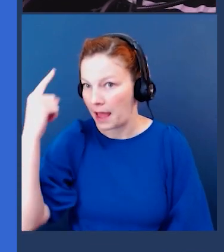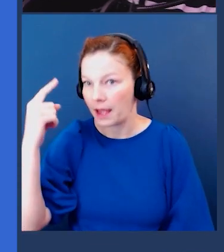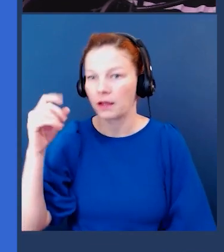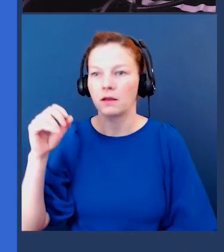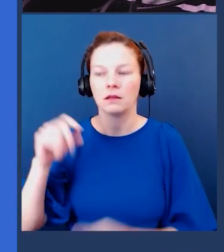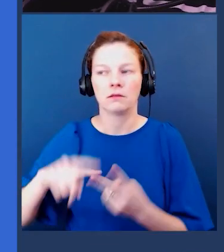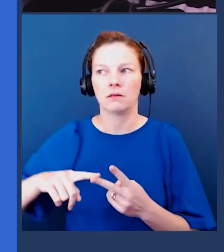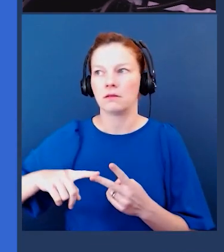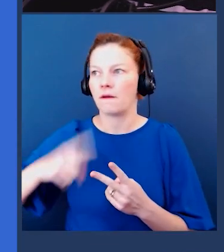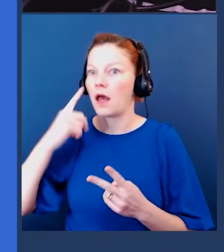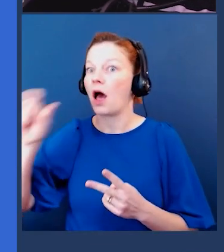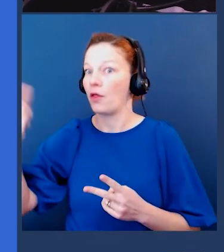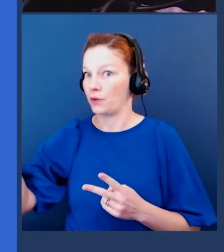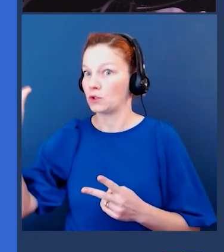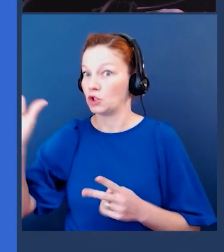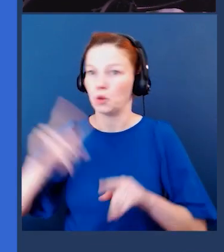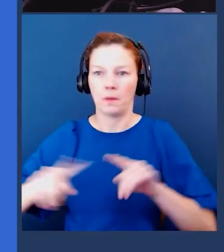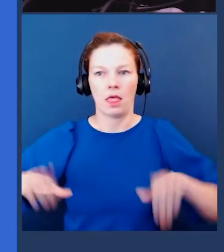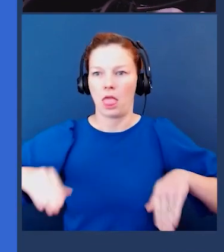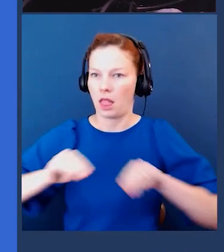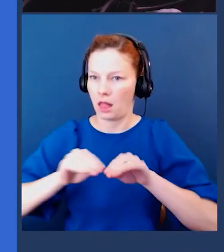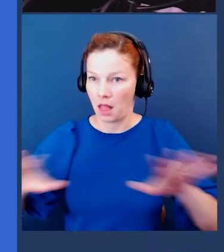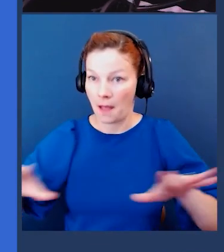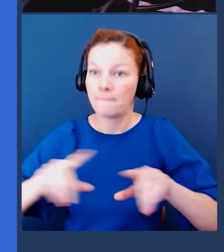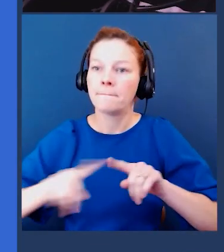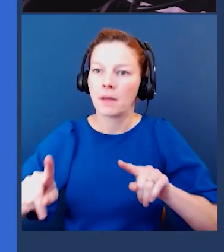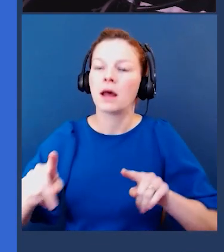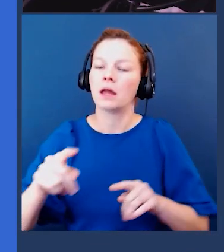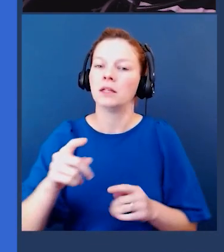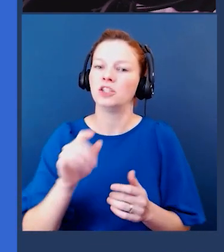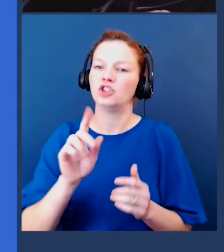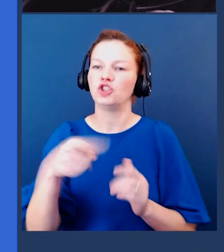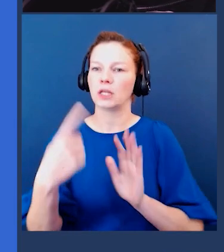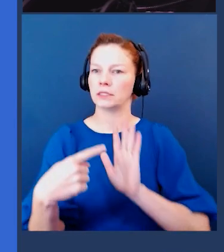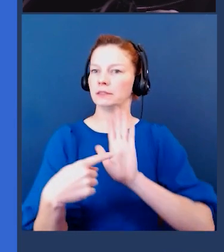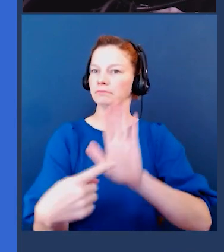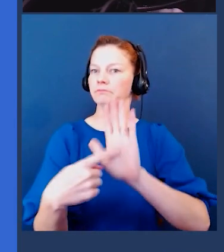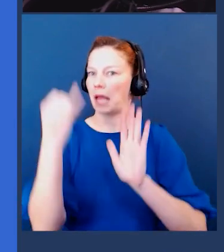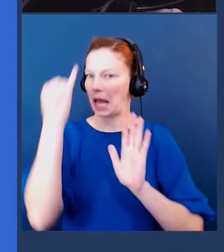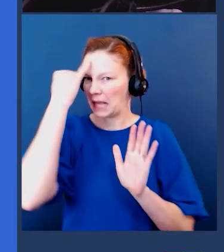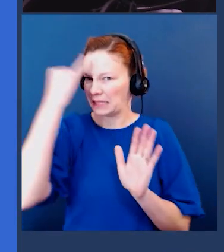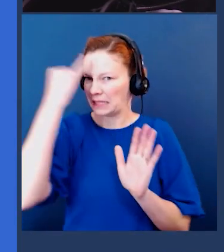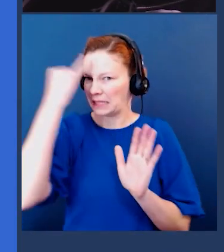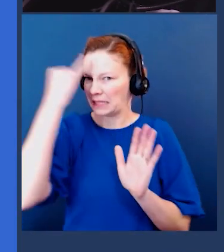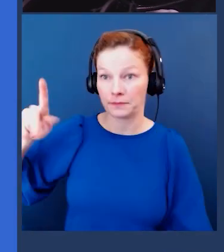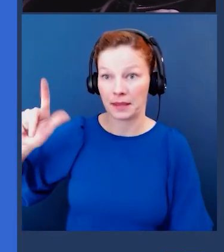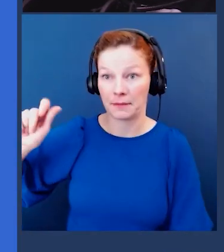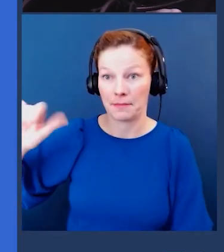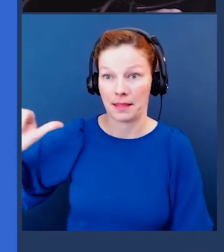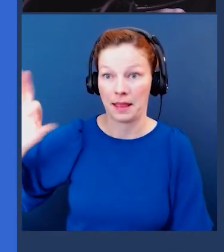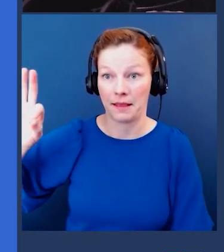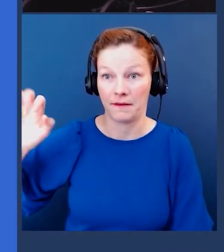of all the innovation we can do with this. PlayFab has two key components.